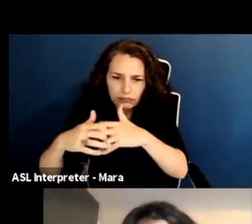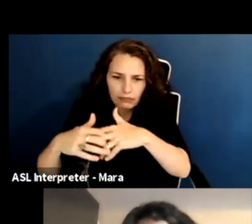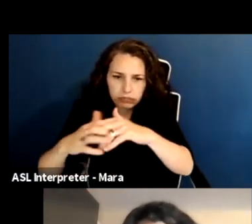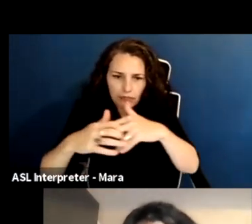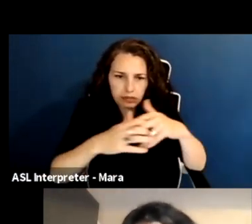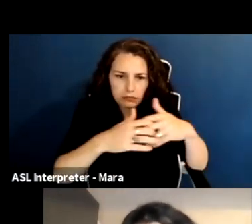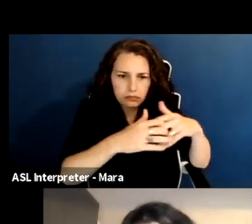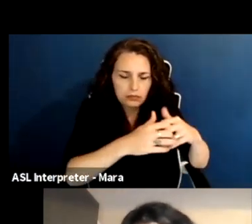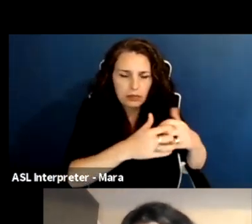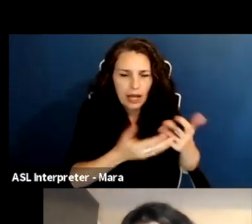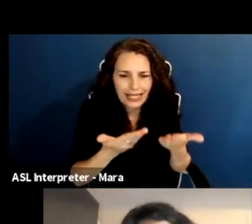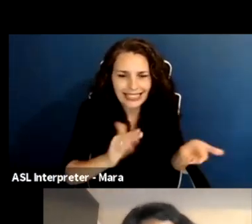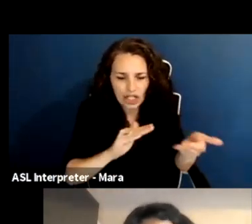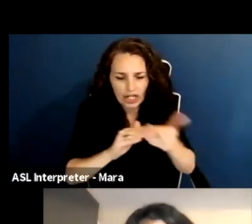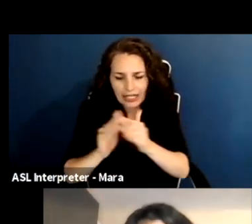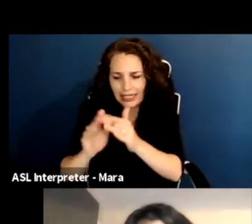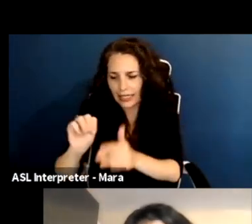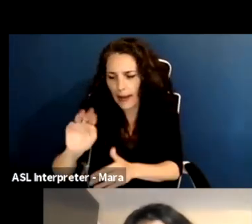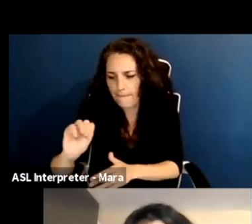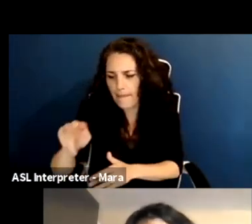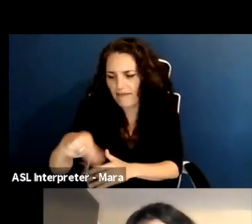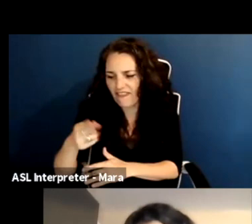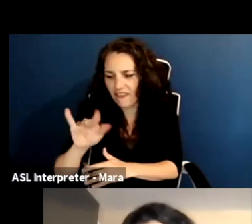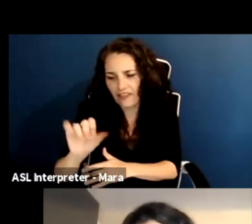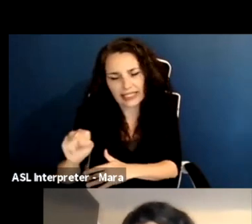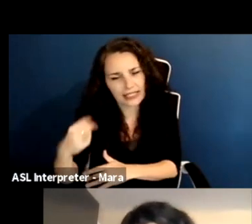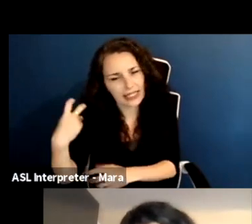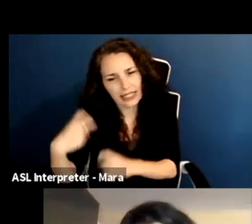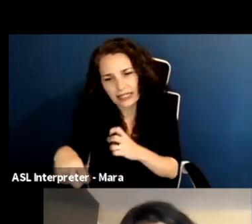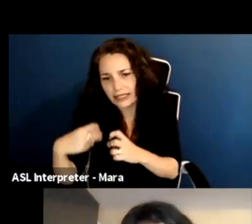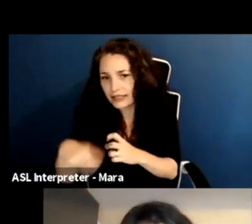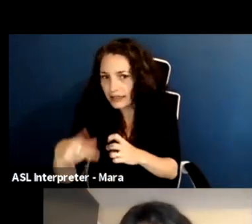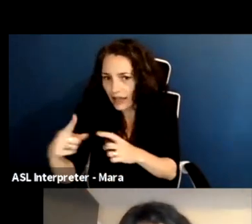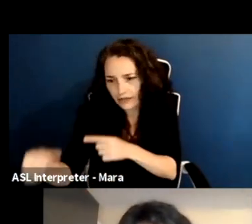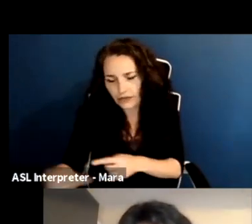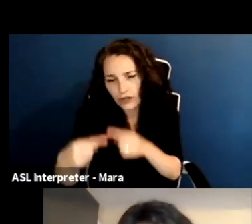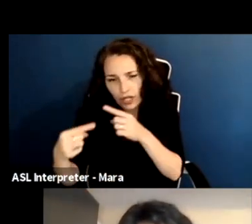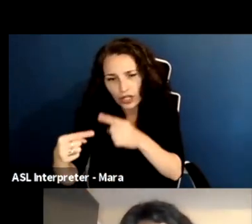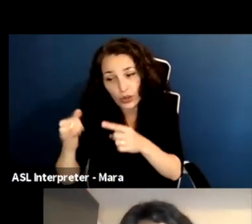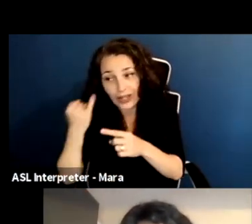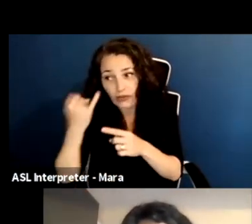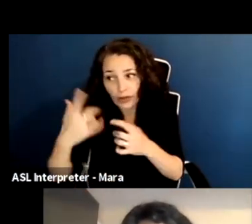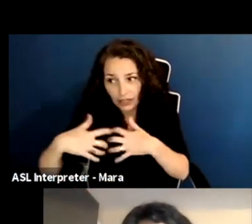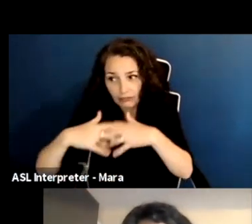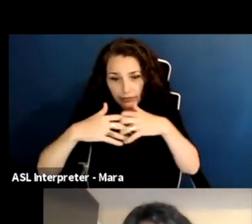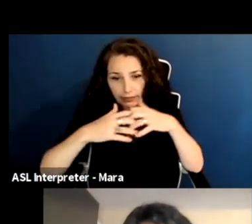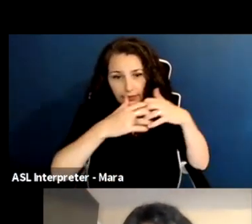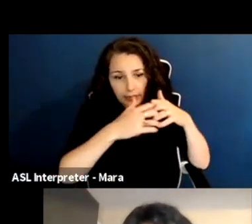And I think that that would be a major and a significant impact for trans people here in Memphis